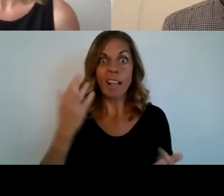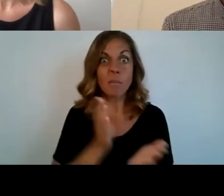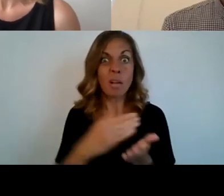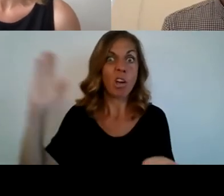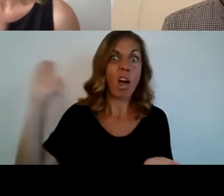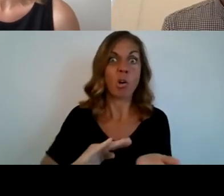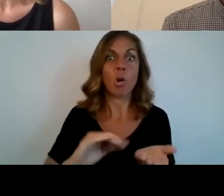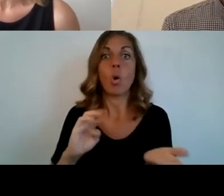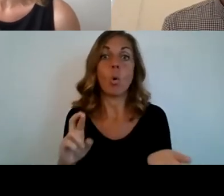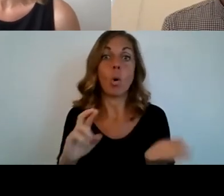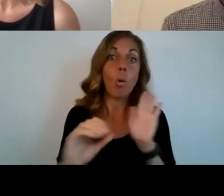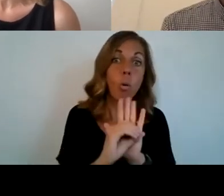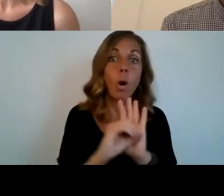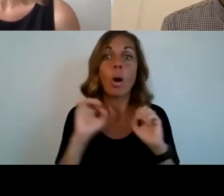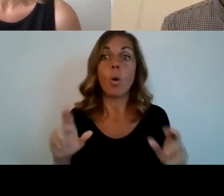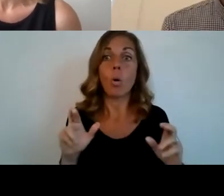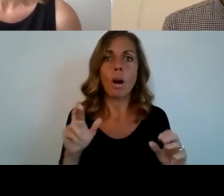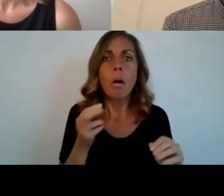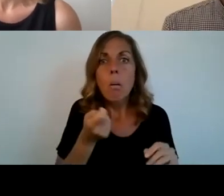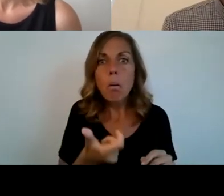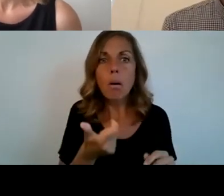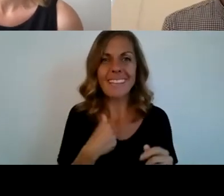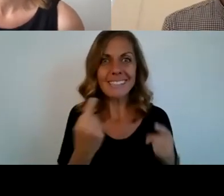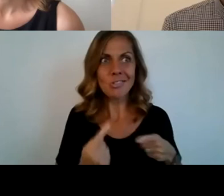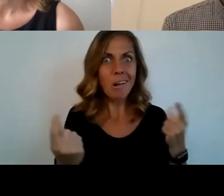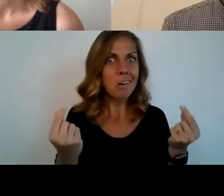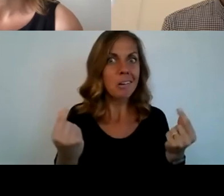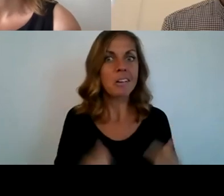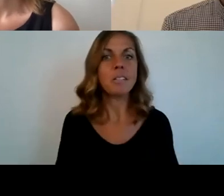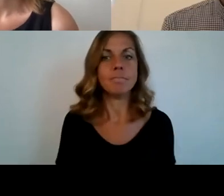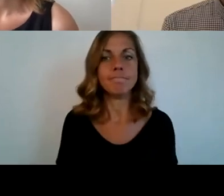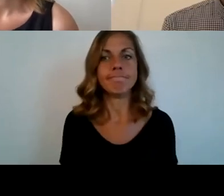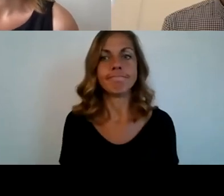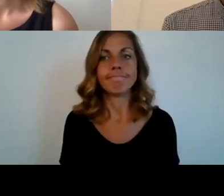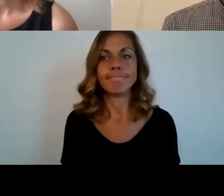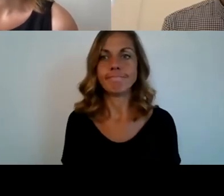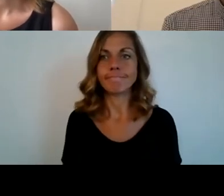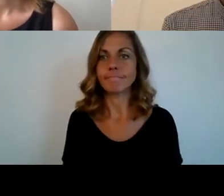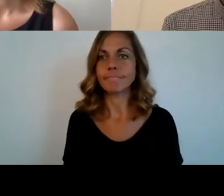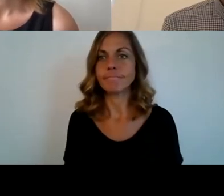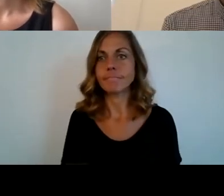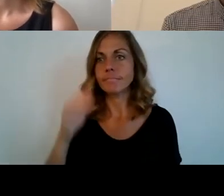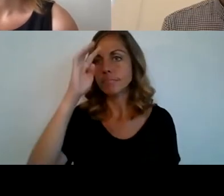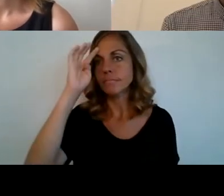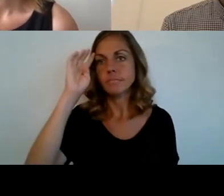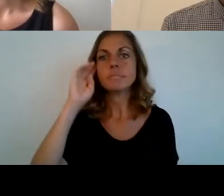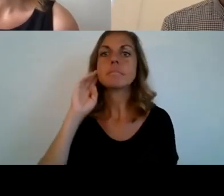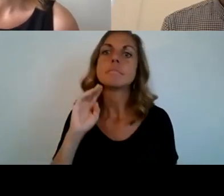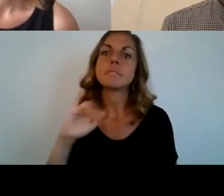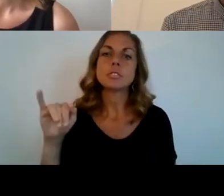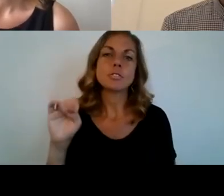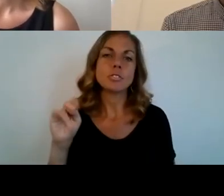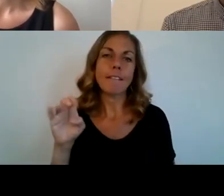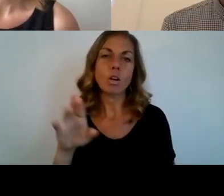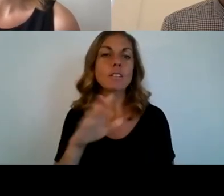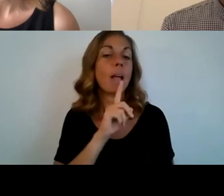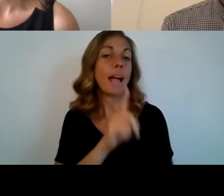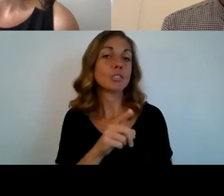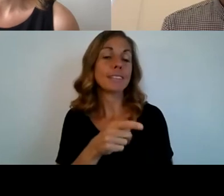do now. There's one example I wanted to give. Toyota